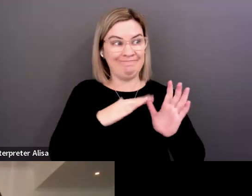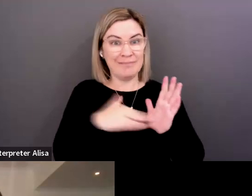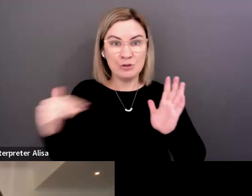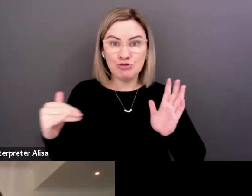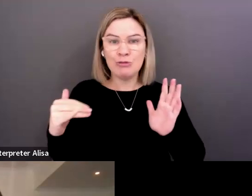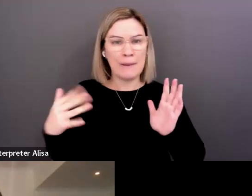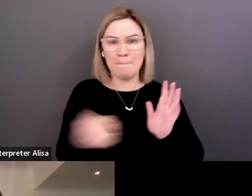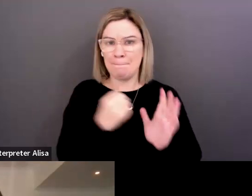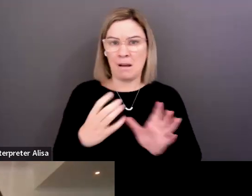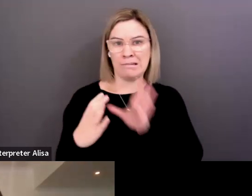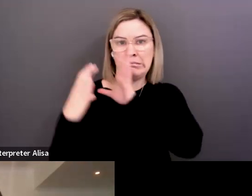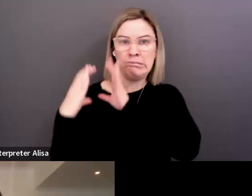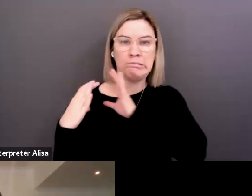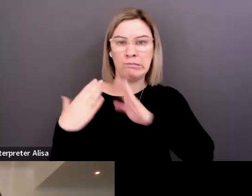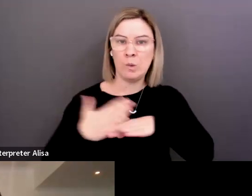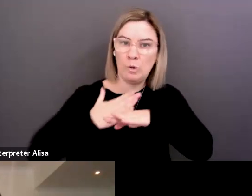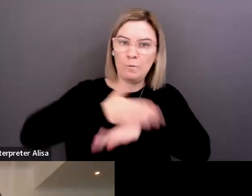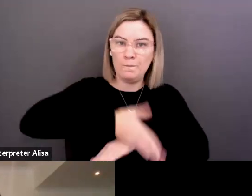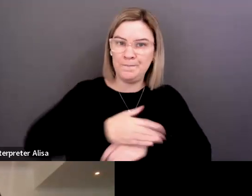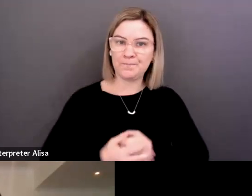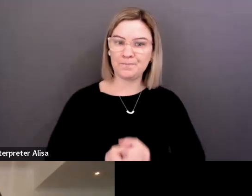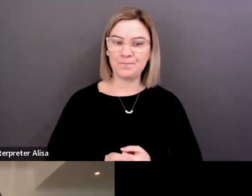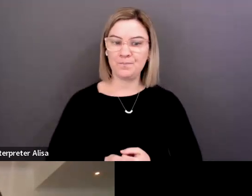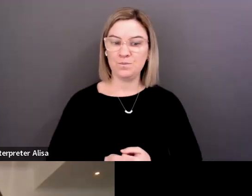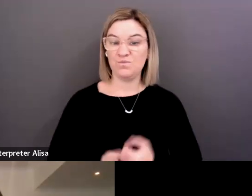of the climate crisis we need to transform everything. And that means